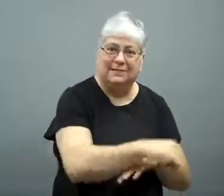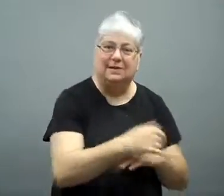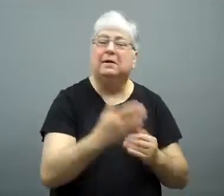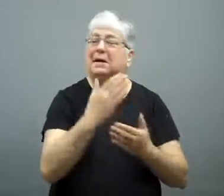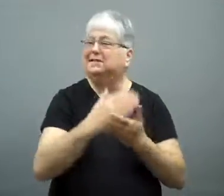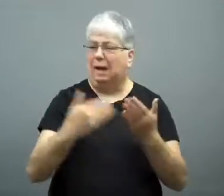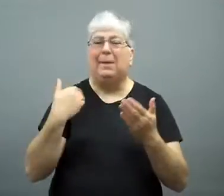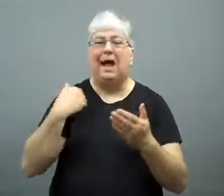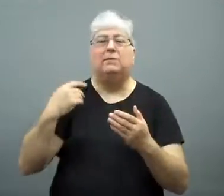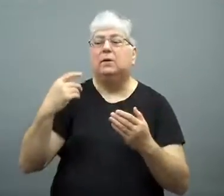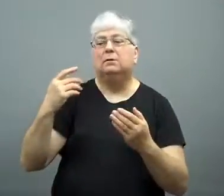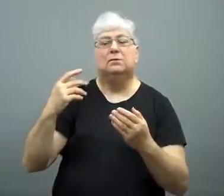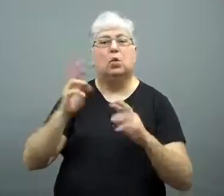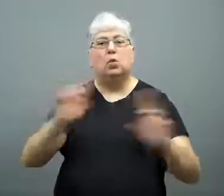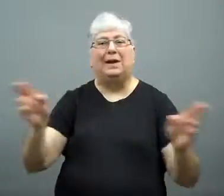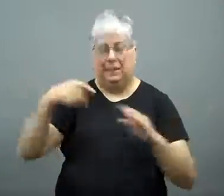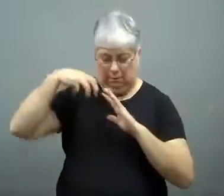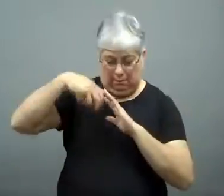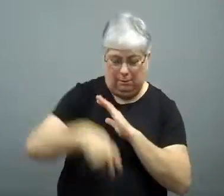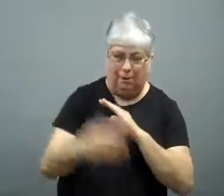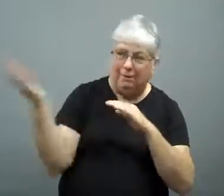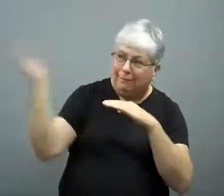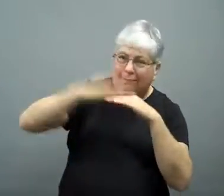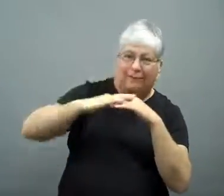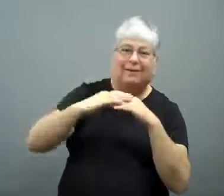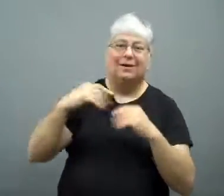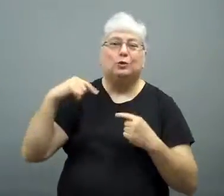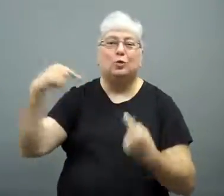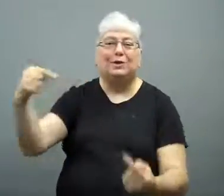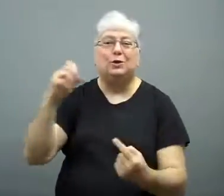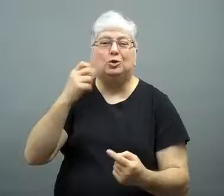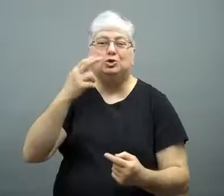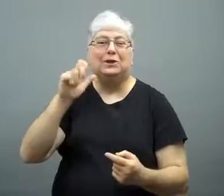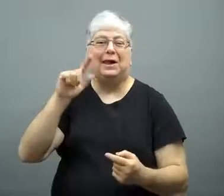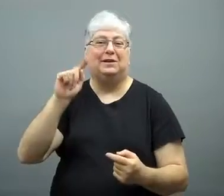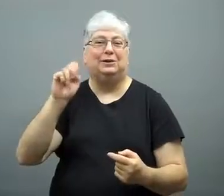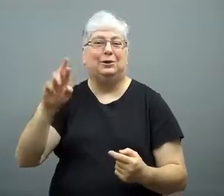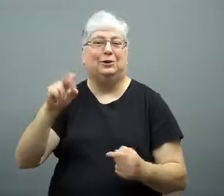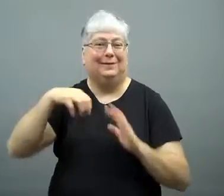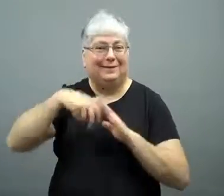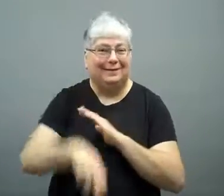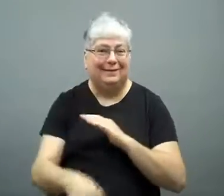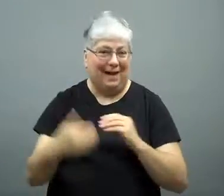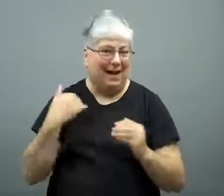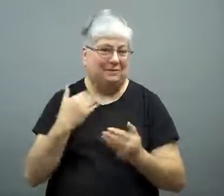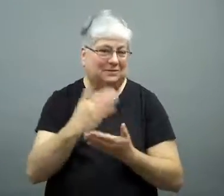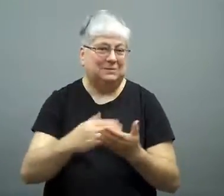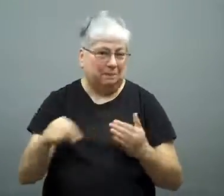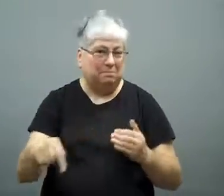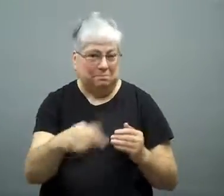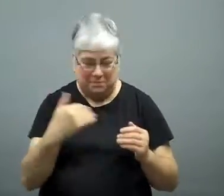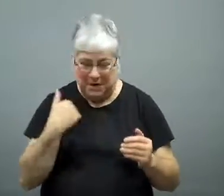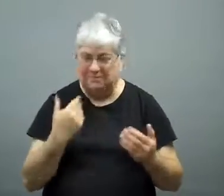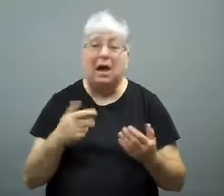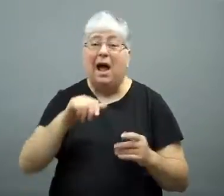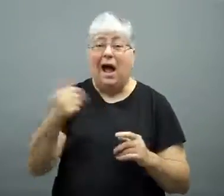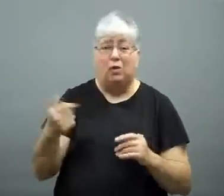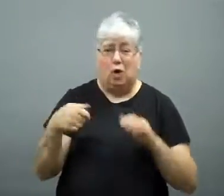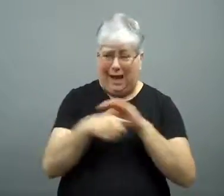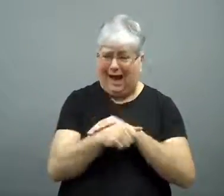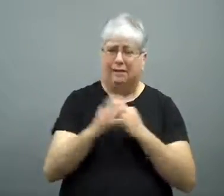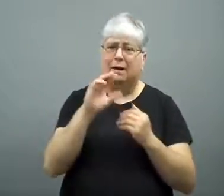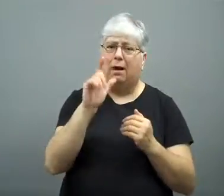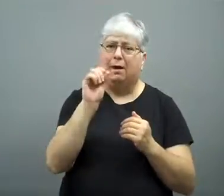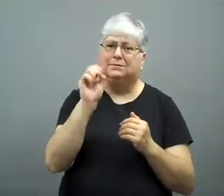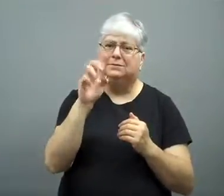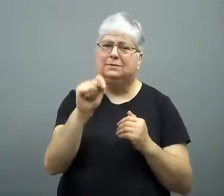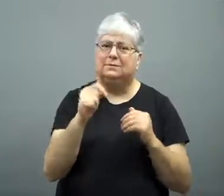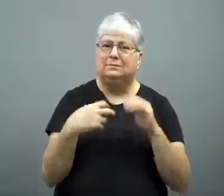Others had tornado shelters they could hunker down in.